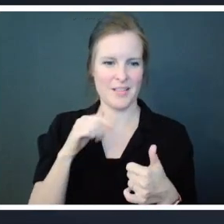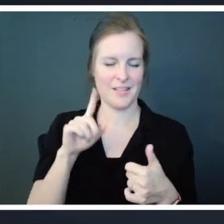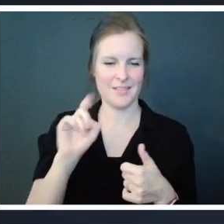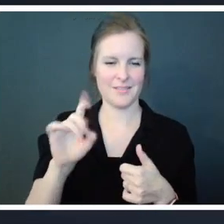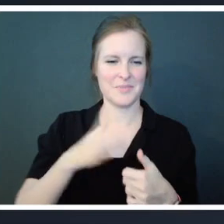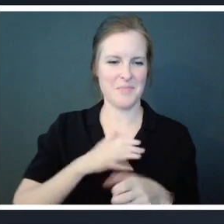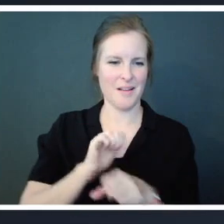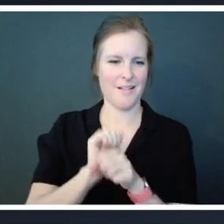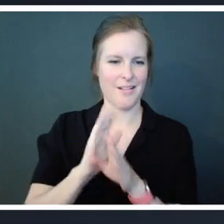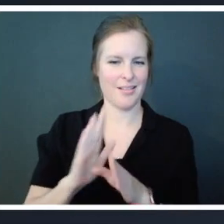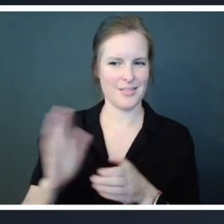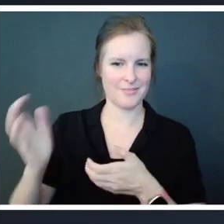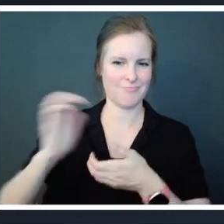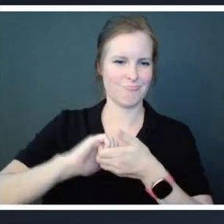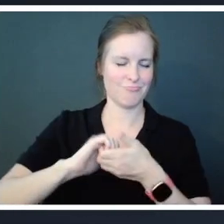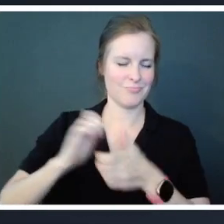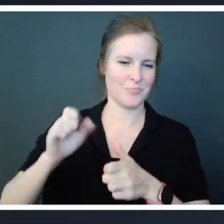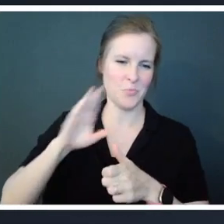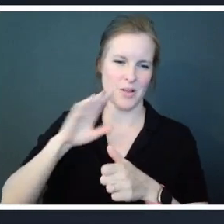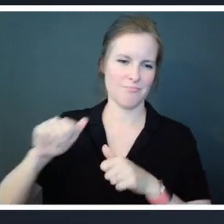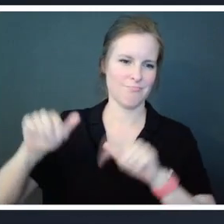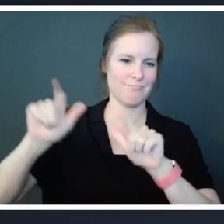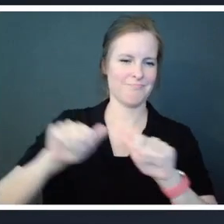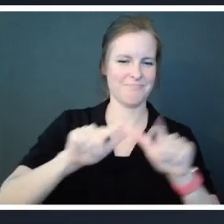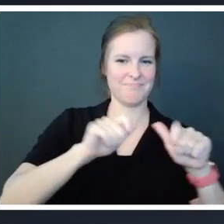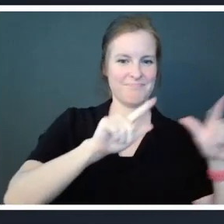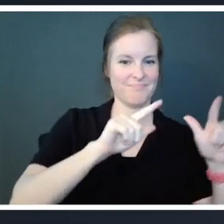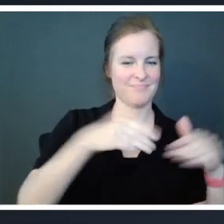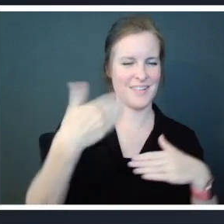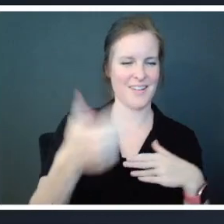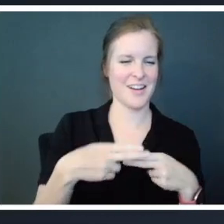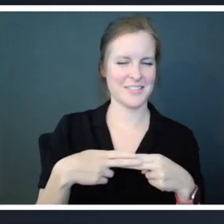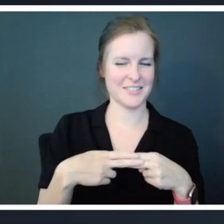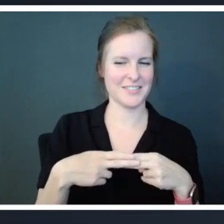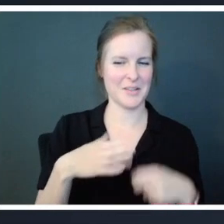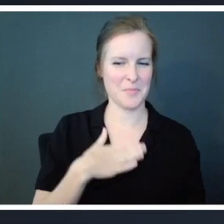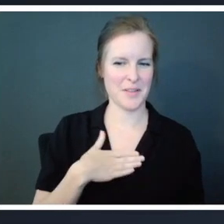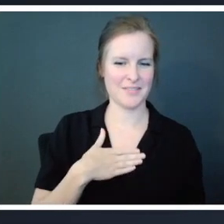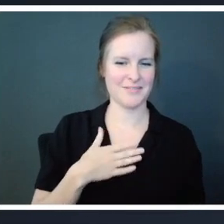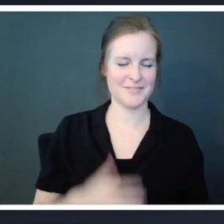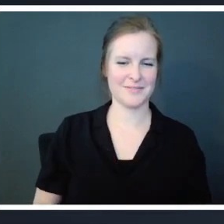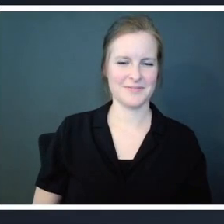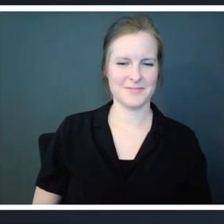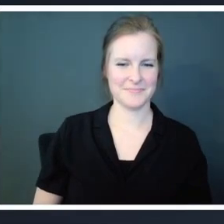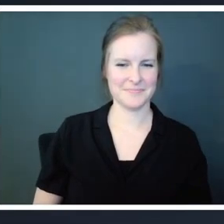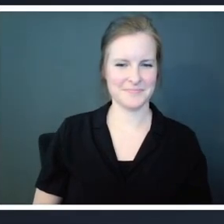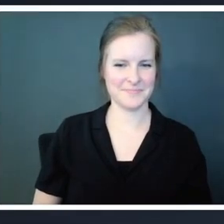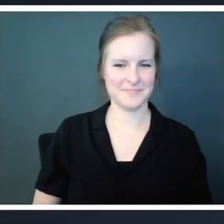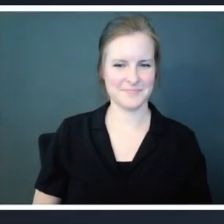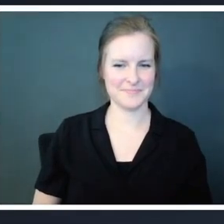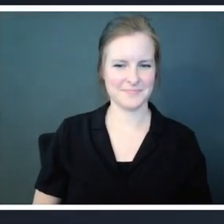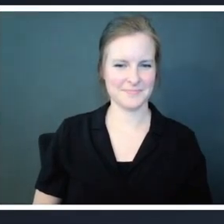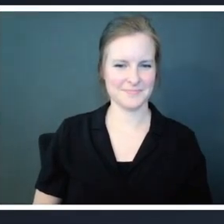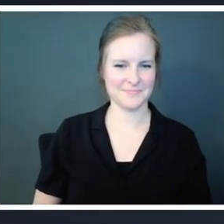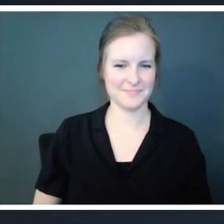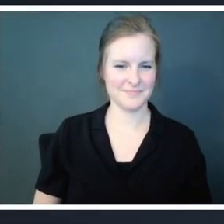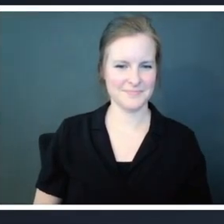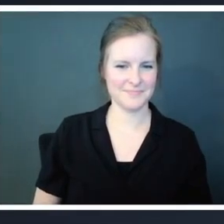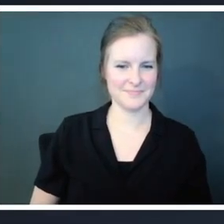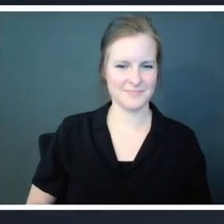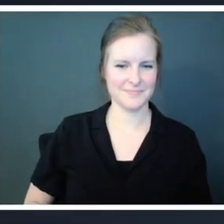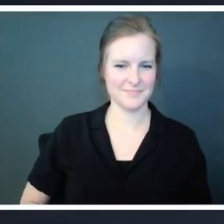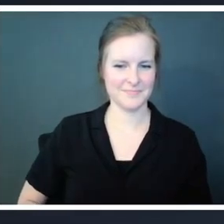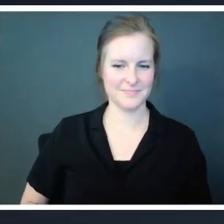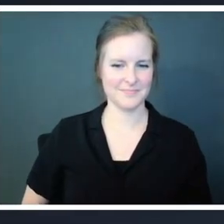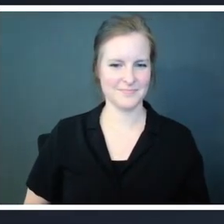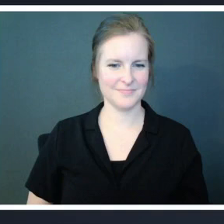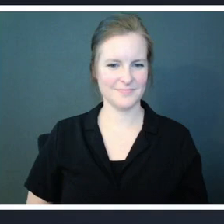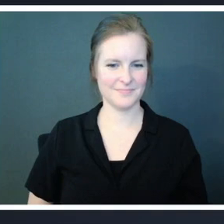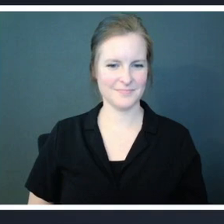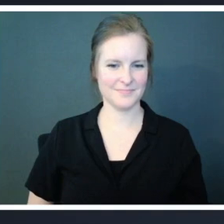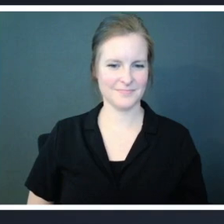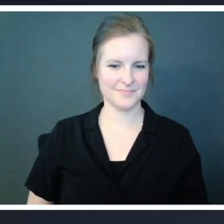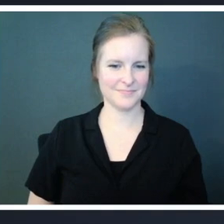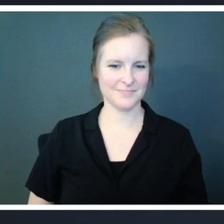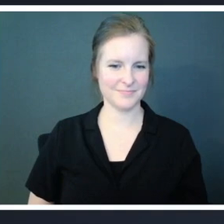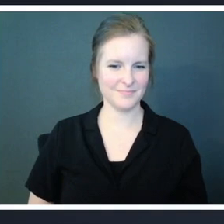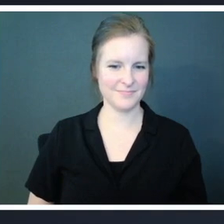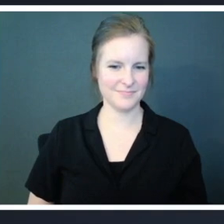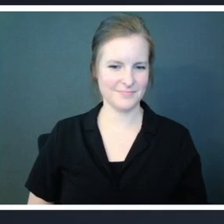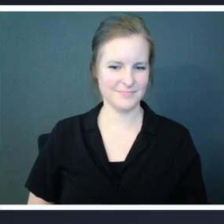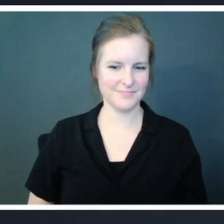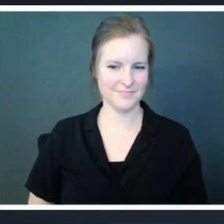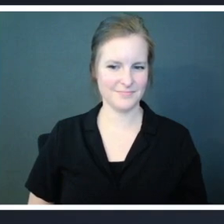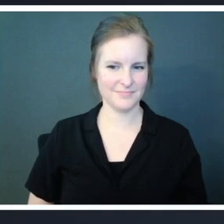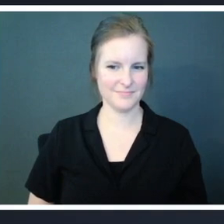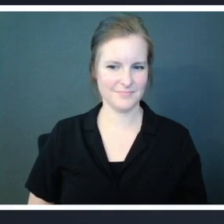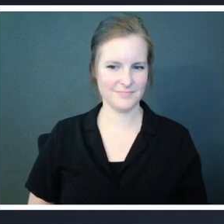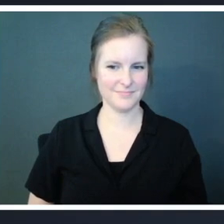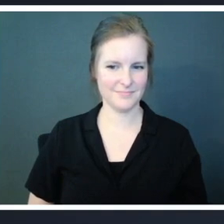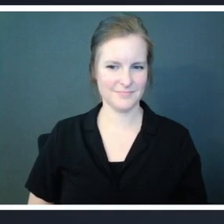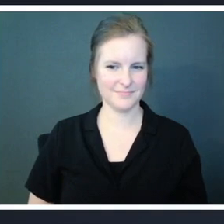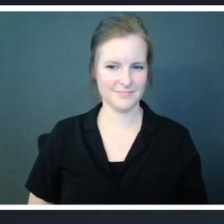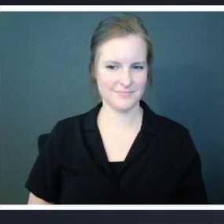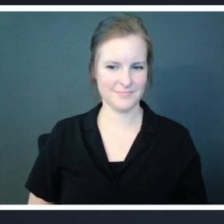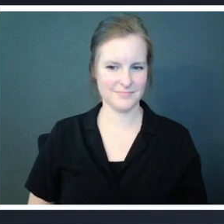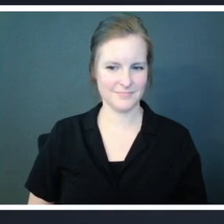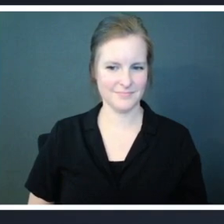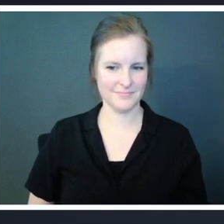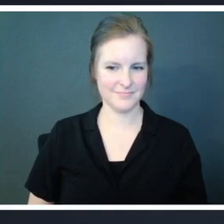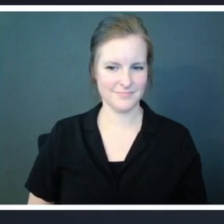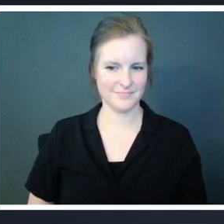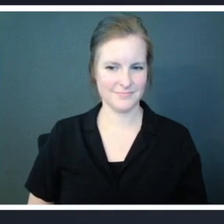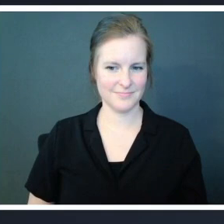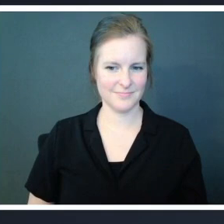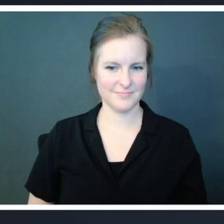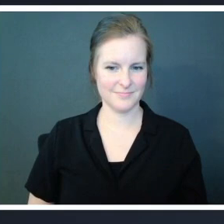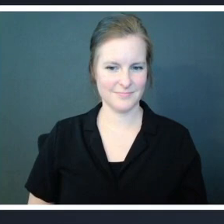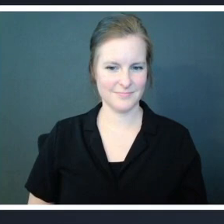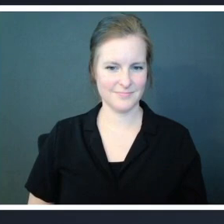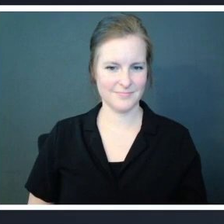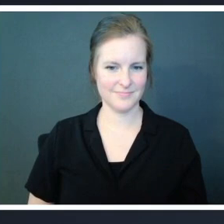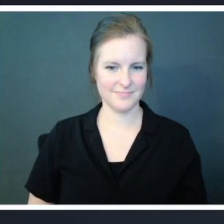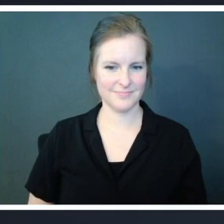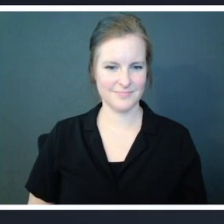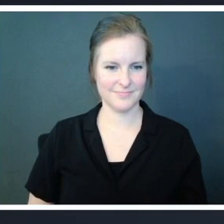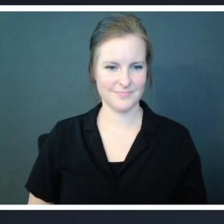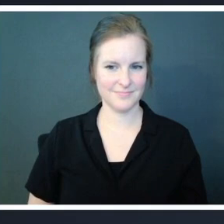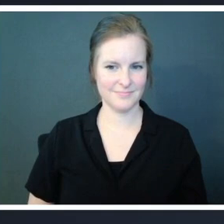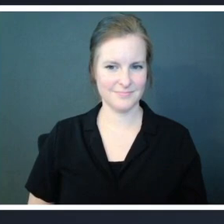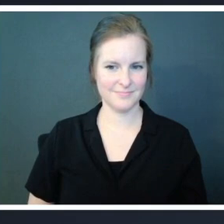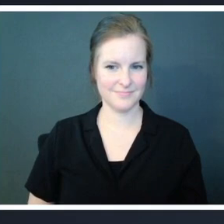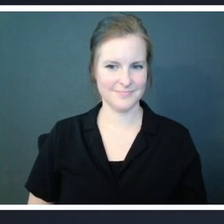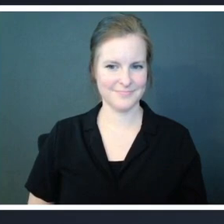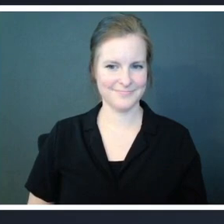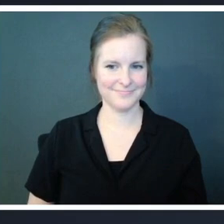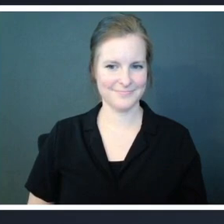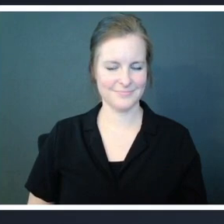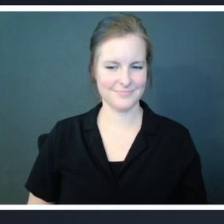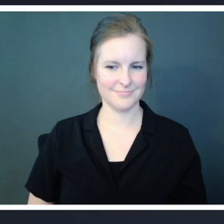all together. And would you like to go to the next slide, please? And we would like to spend